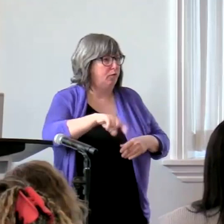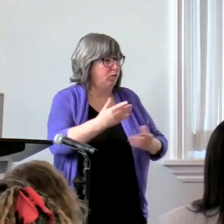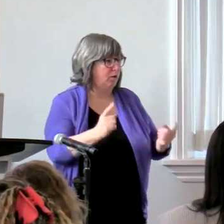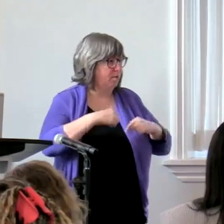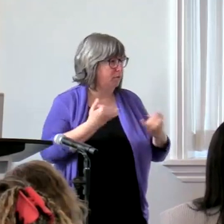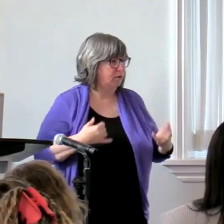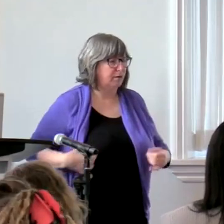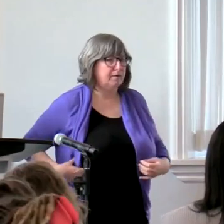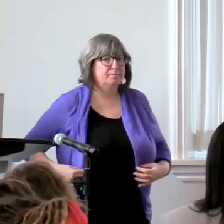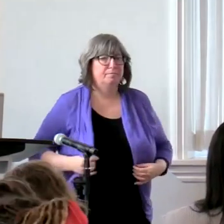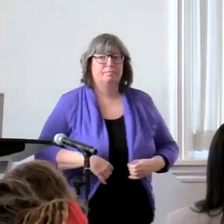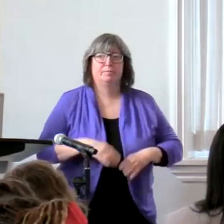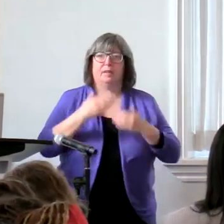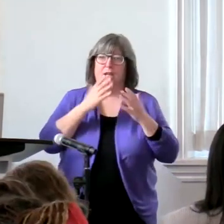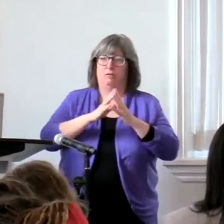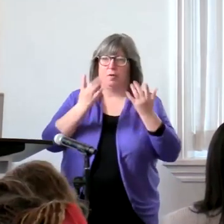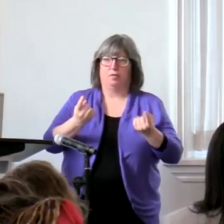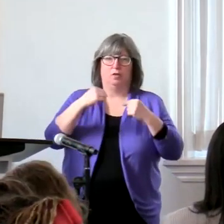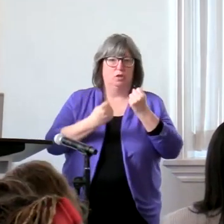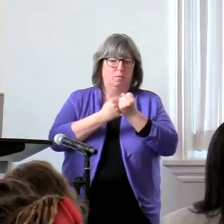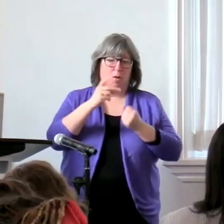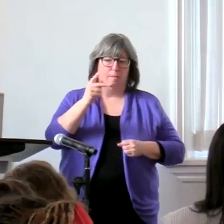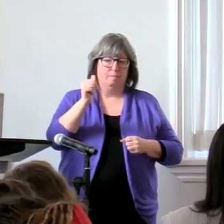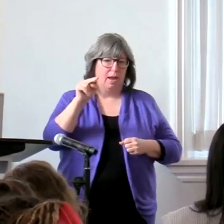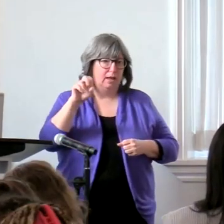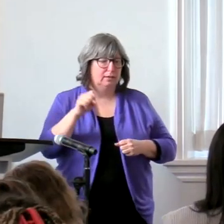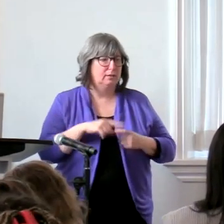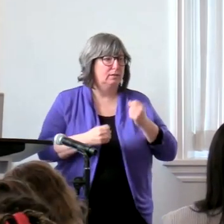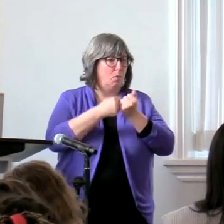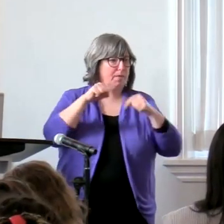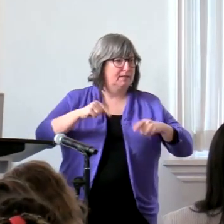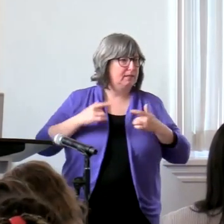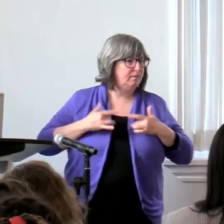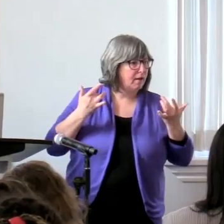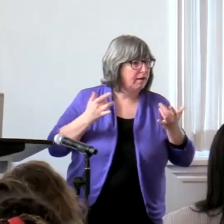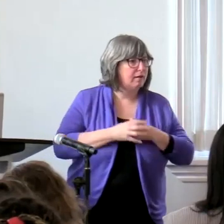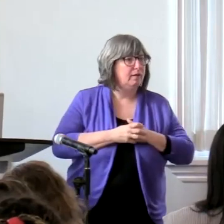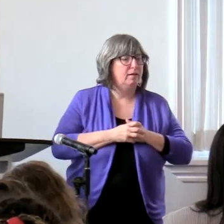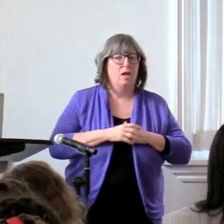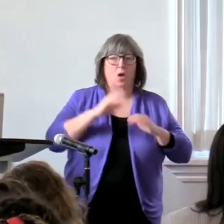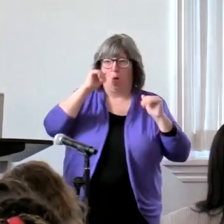Thank you for supporting PAANS, this event, and hopefully you're able to